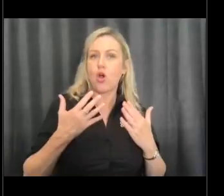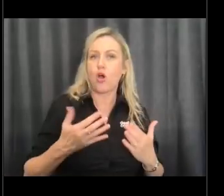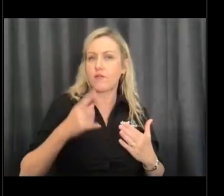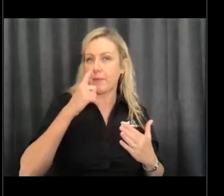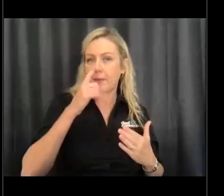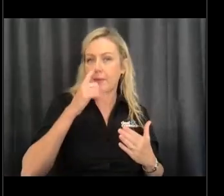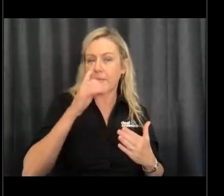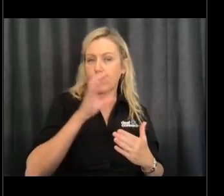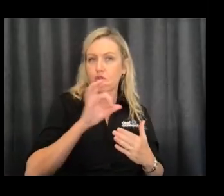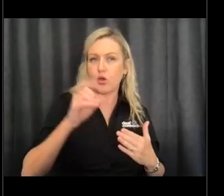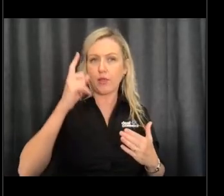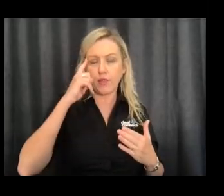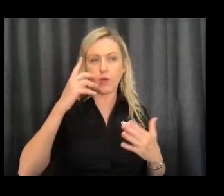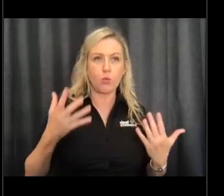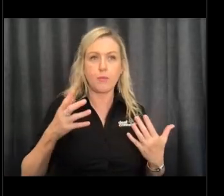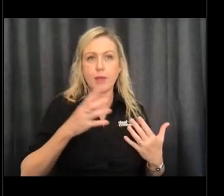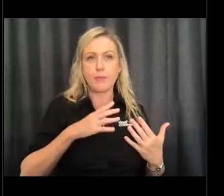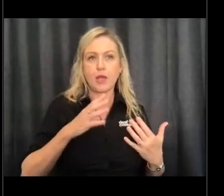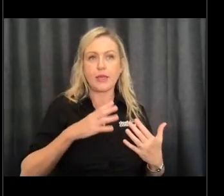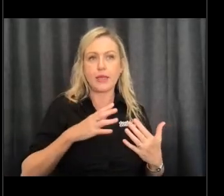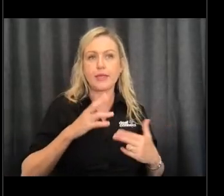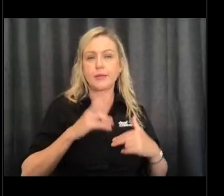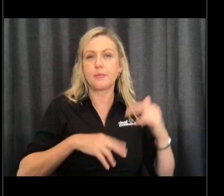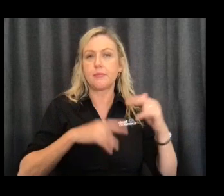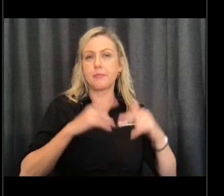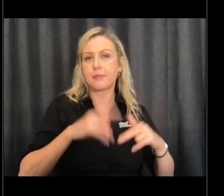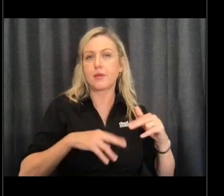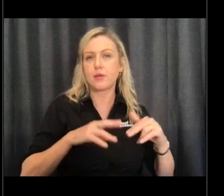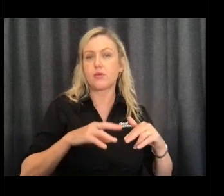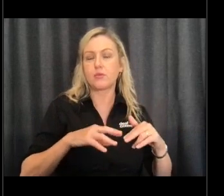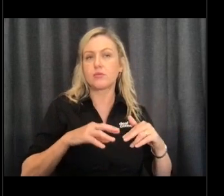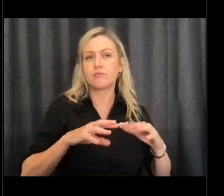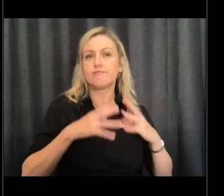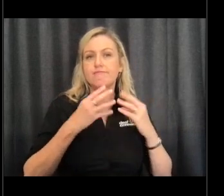have to rebuild differently because building codes change in a flood area.